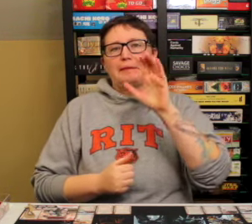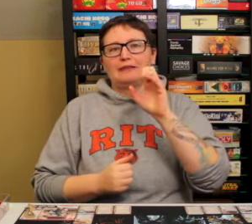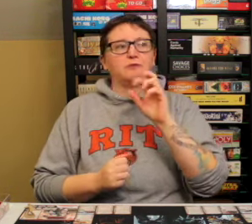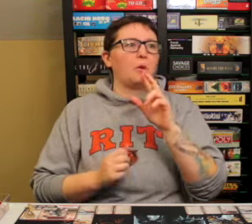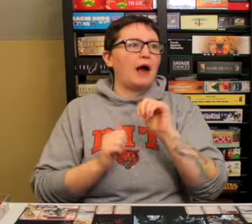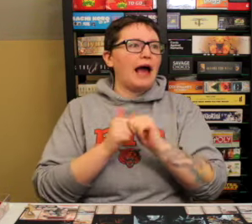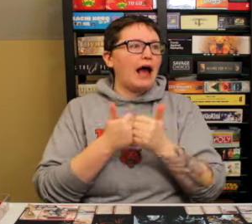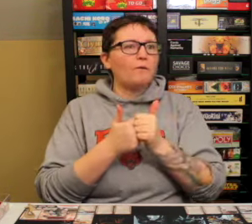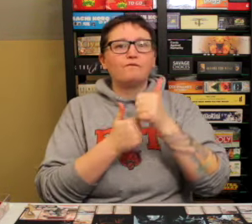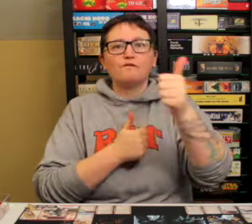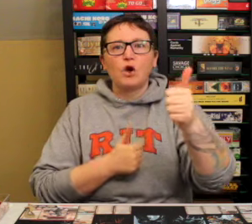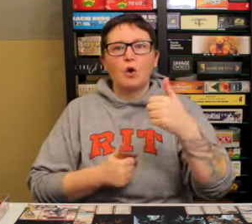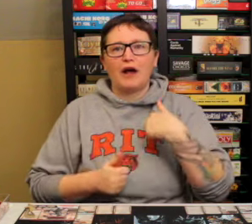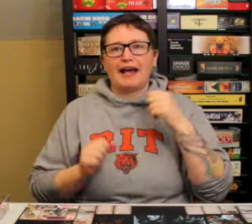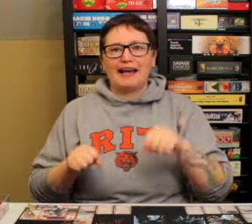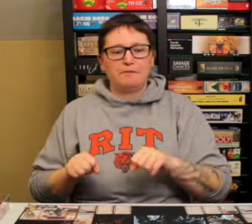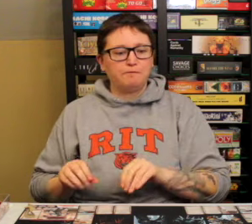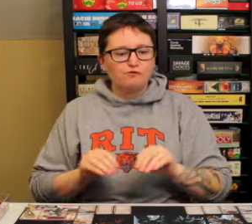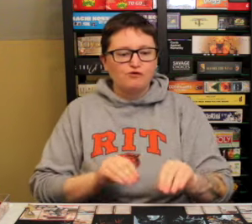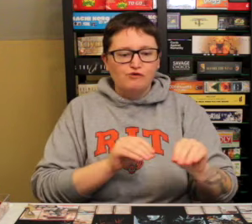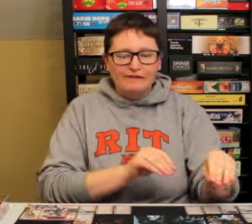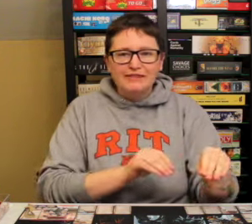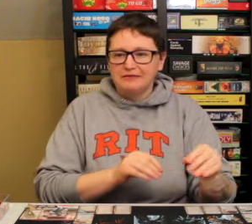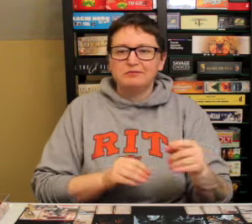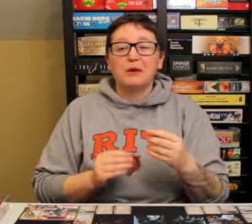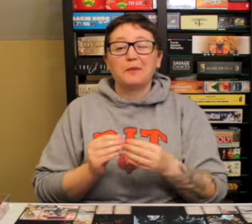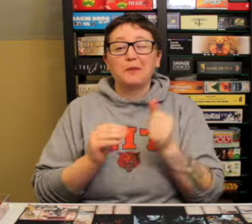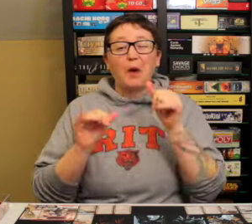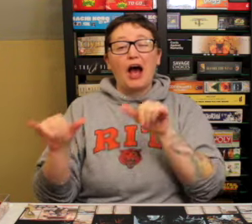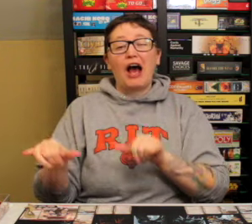how many spaces or you know how far you can move.